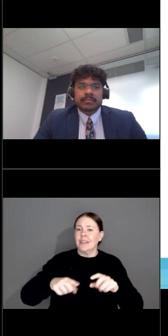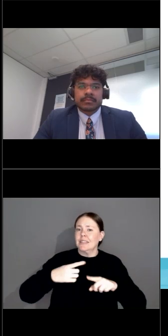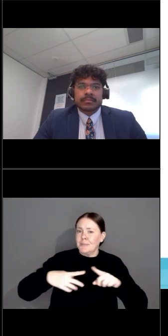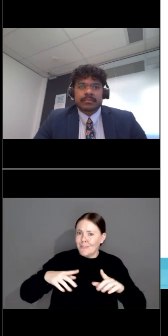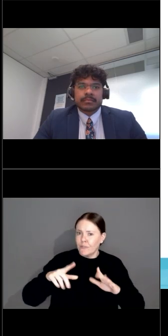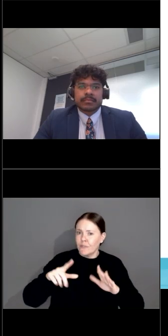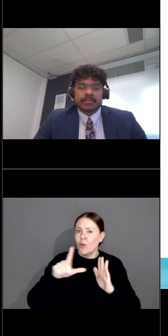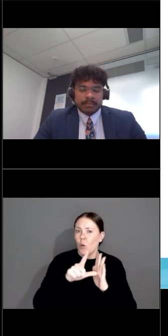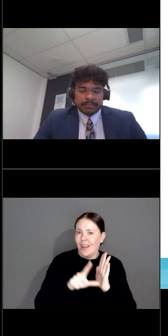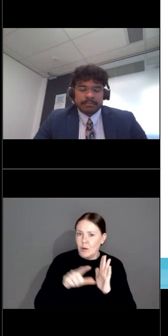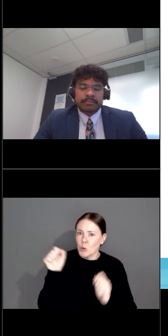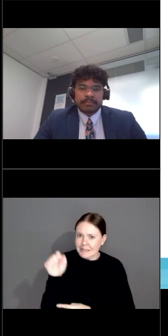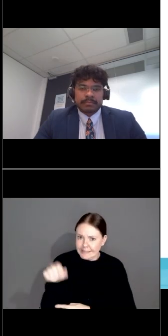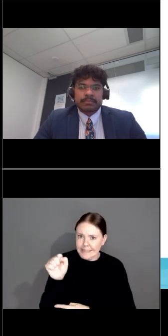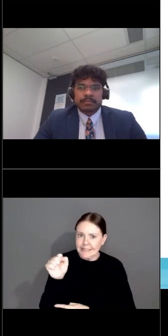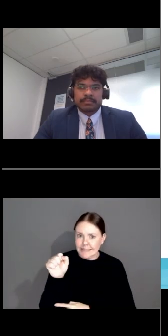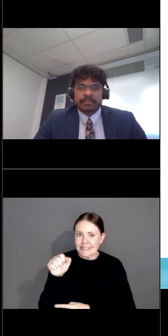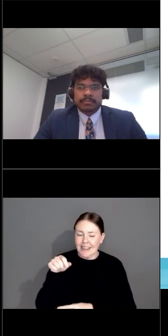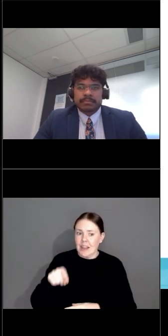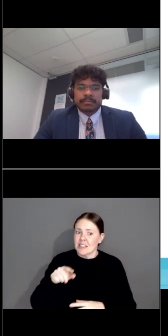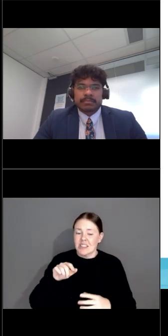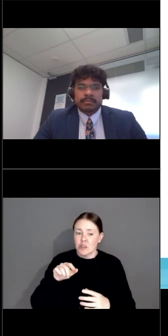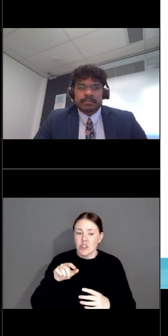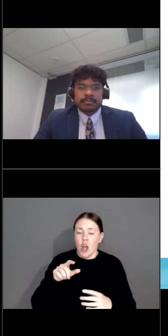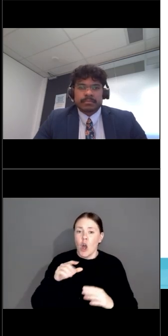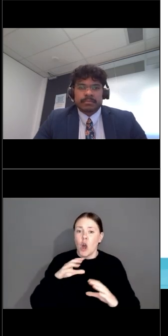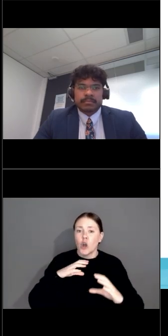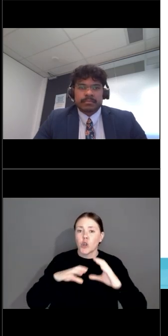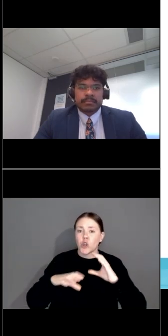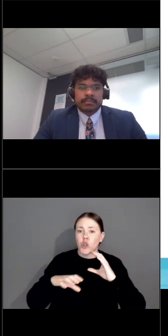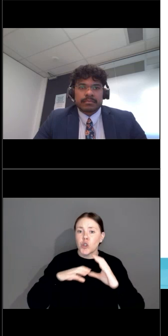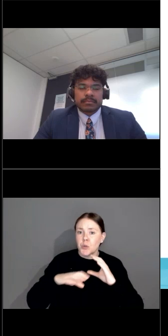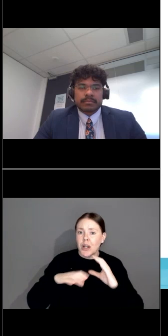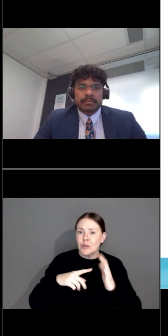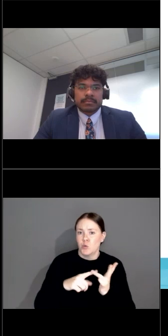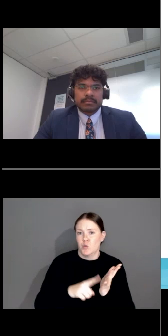tool through and through that's what it is it's about you being able to communicate in a manner